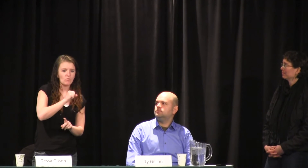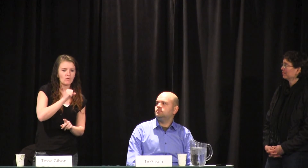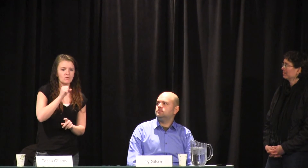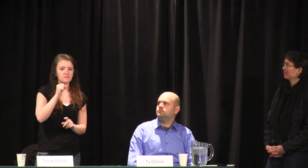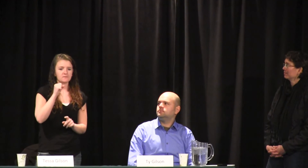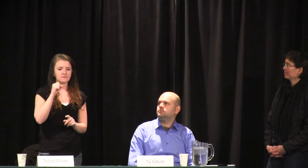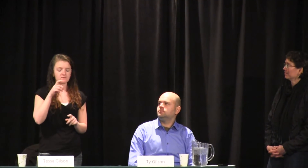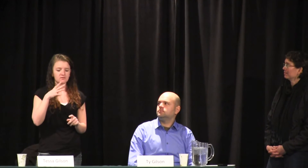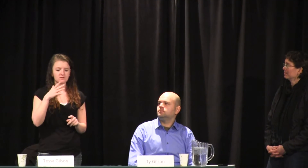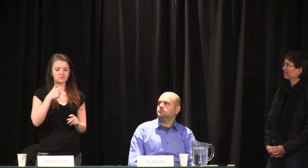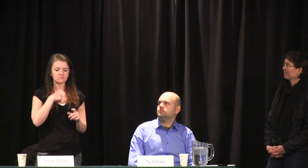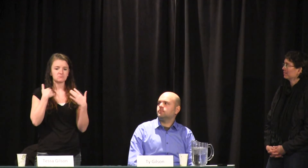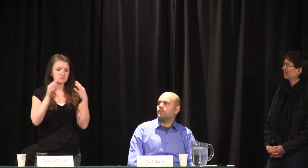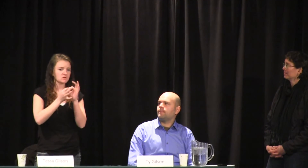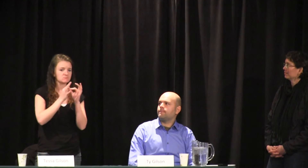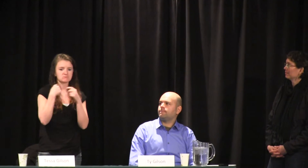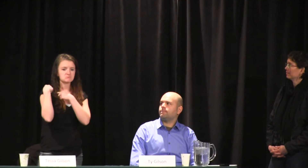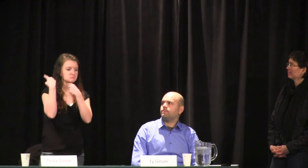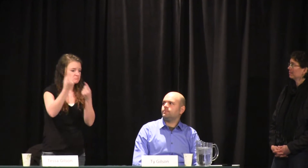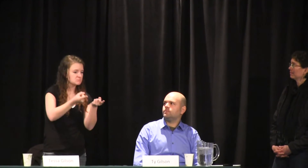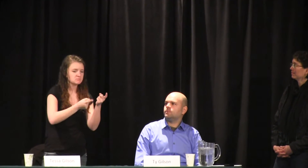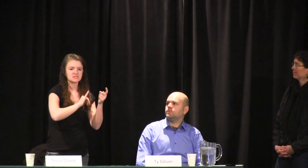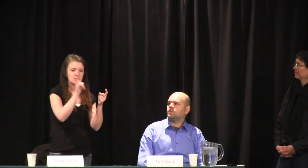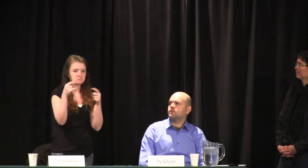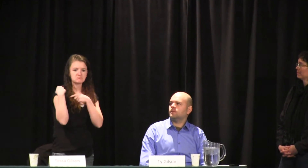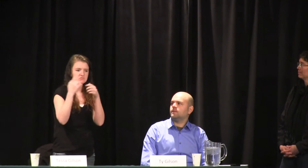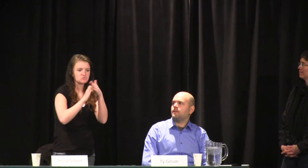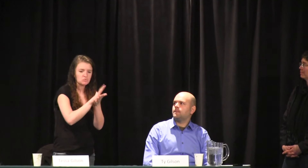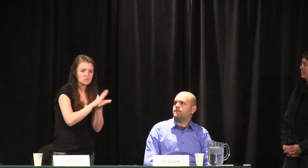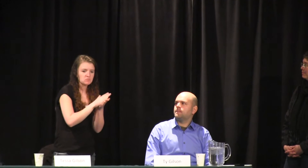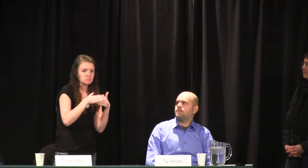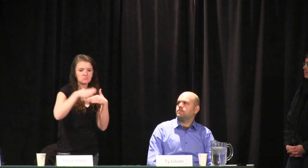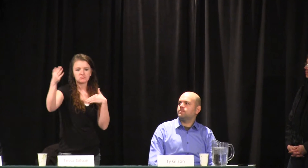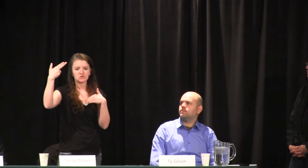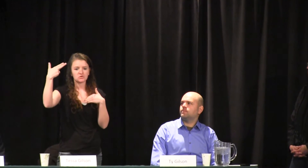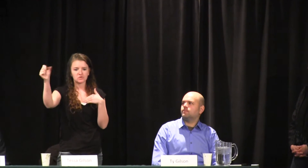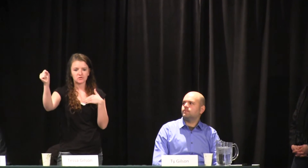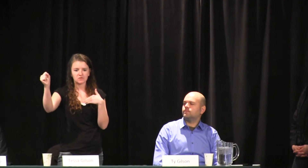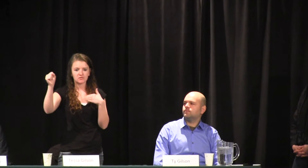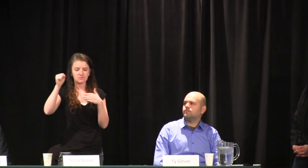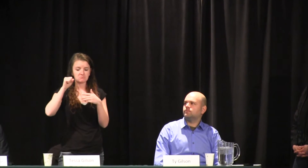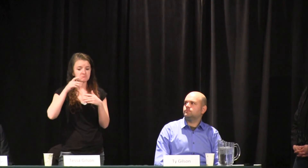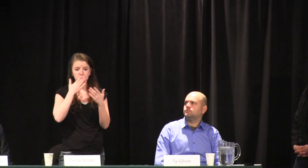you know, I started when I was three months old and had been in school, you know, ever since.